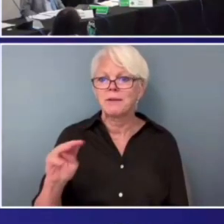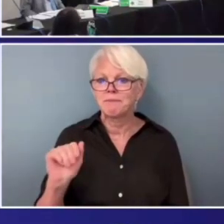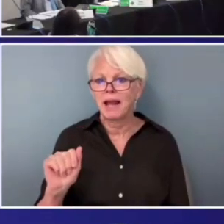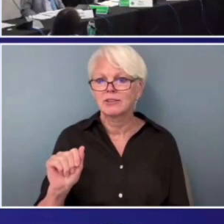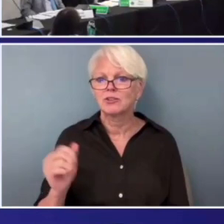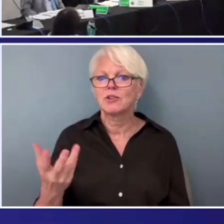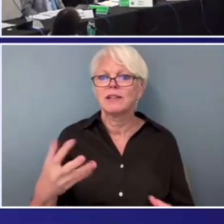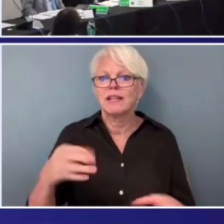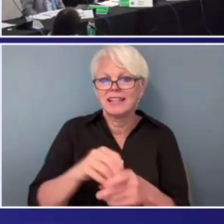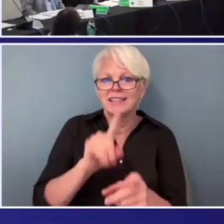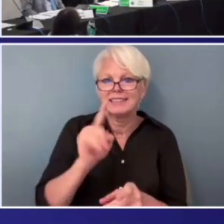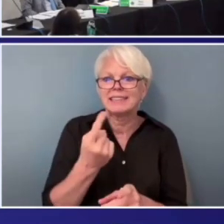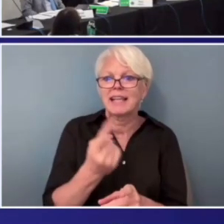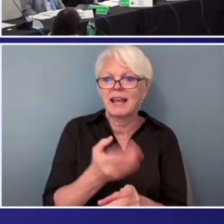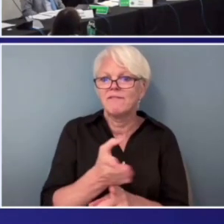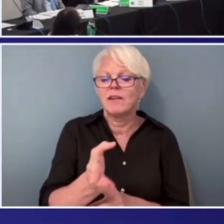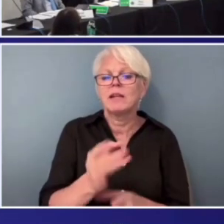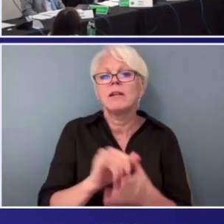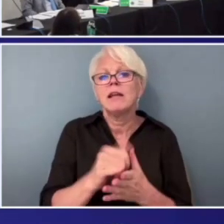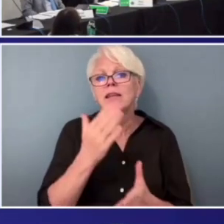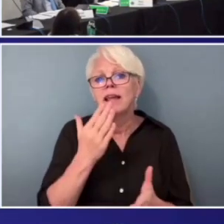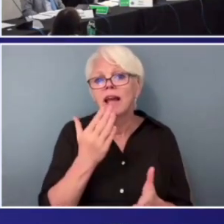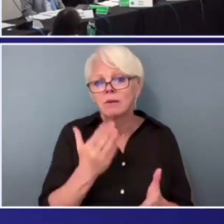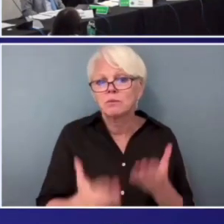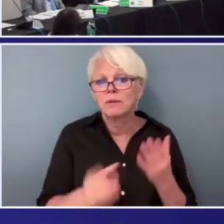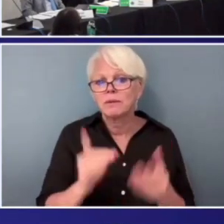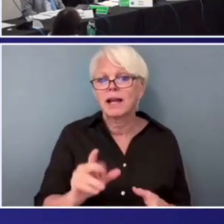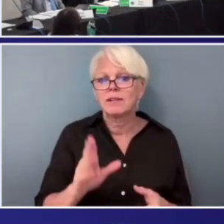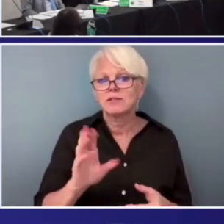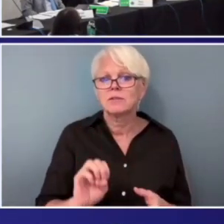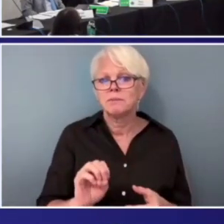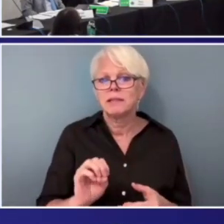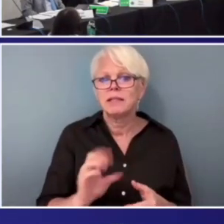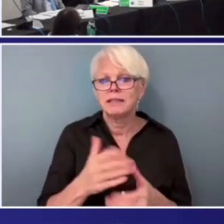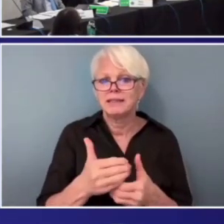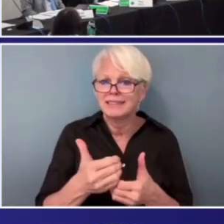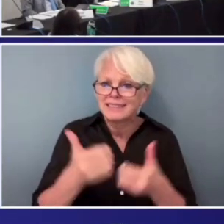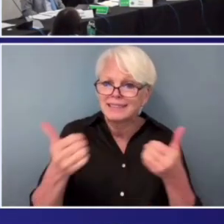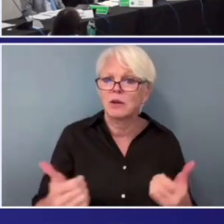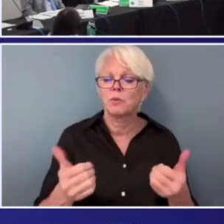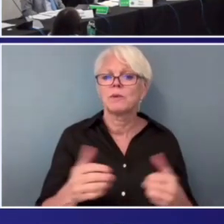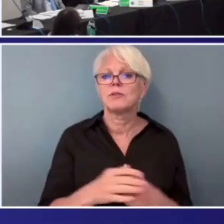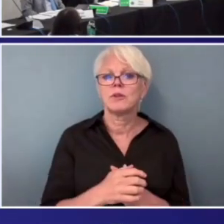So that probably needs to be distinguished, and what you probably are seeing more of in